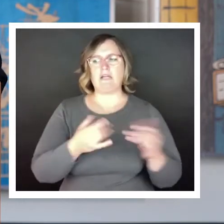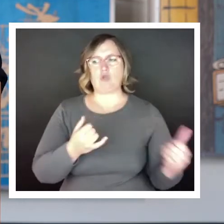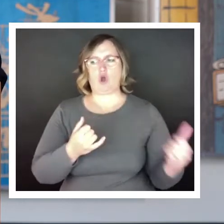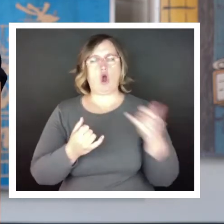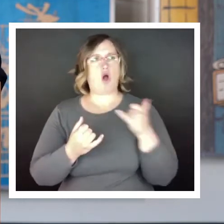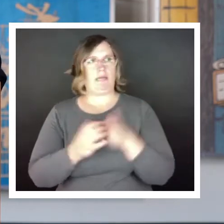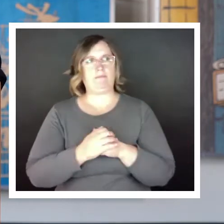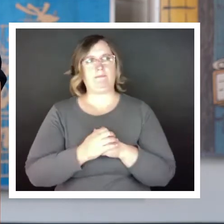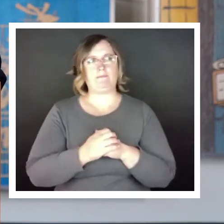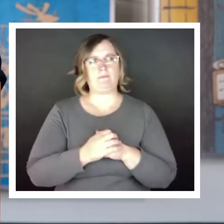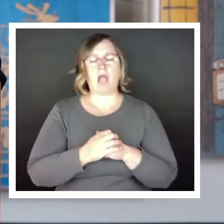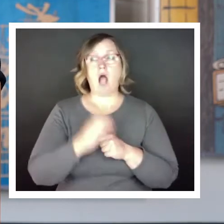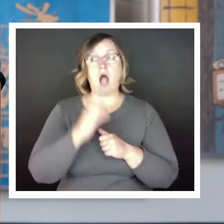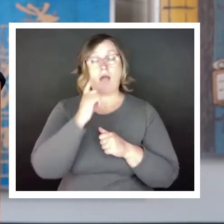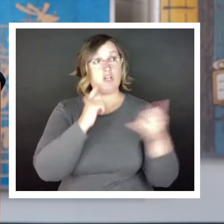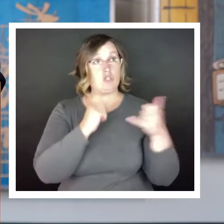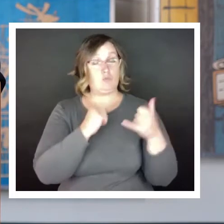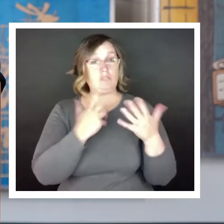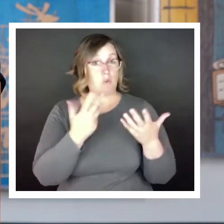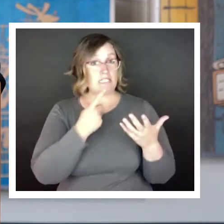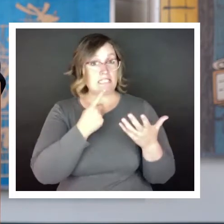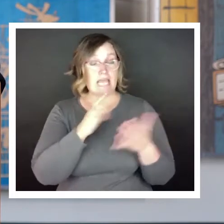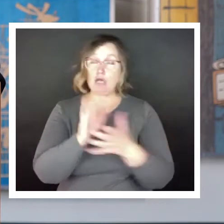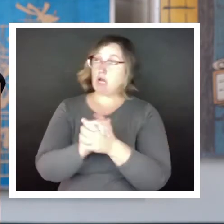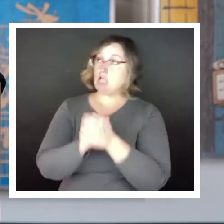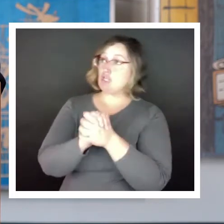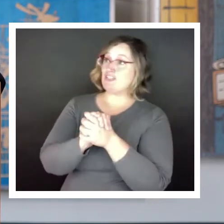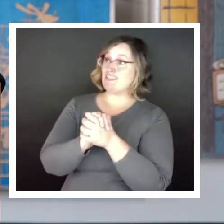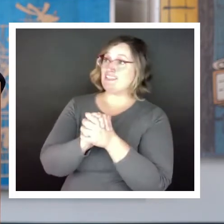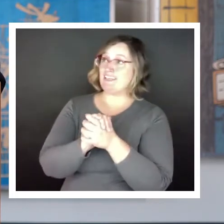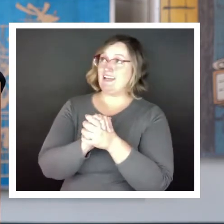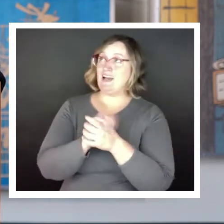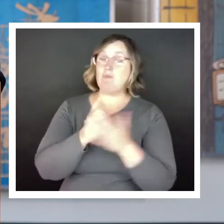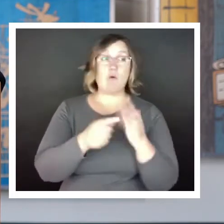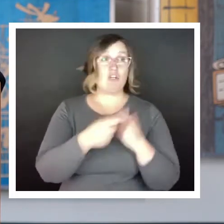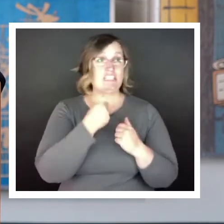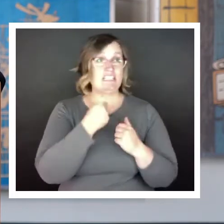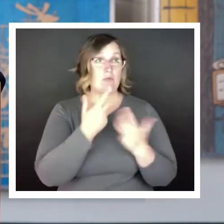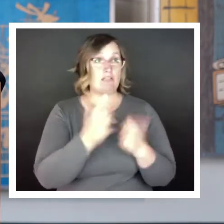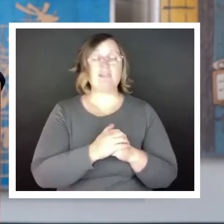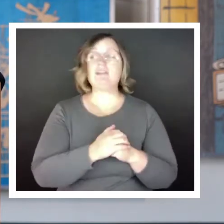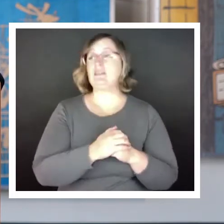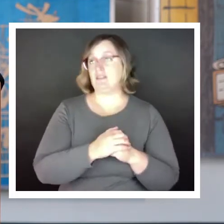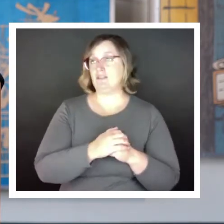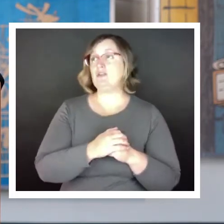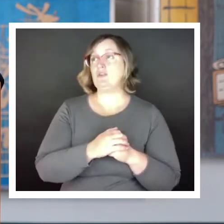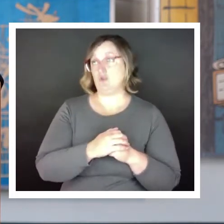I thought she was going to congratulate me, but what she said was, "You had better shut your mouth.